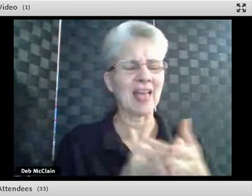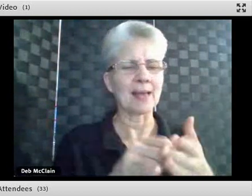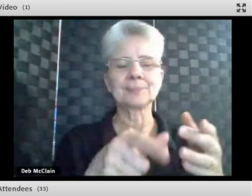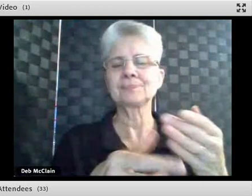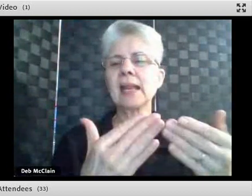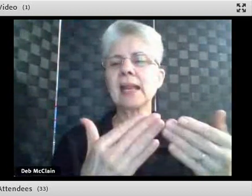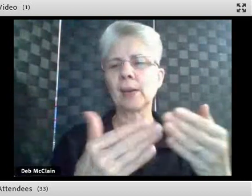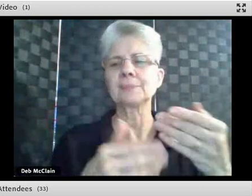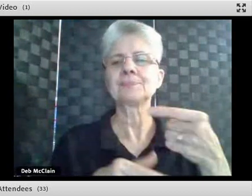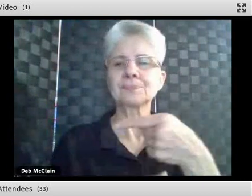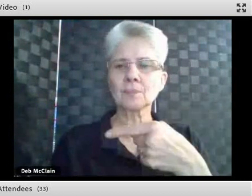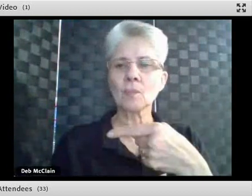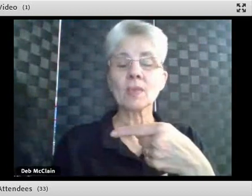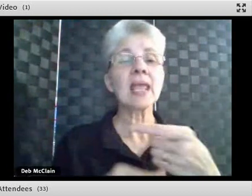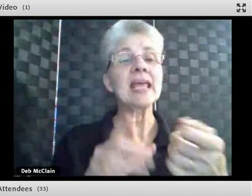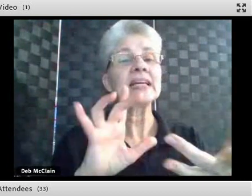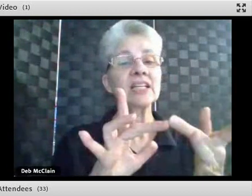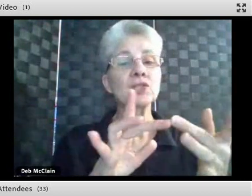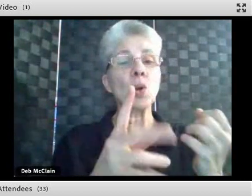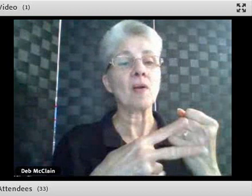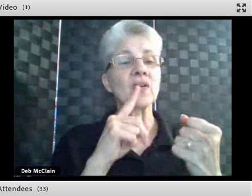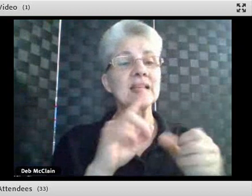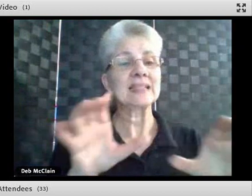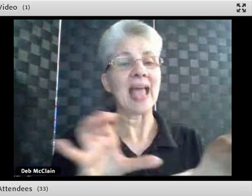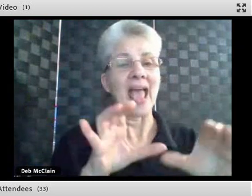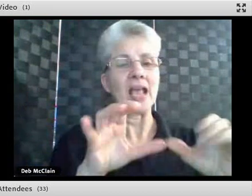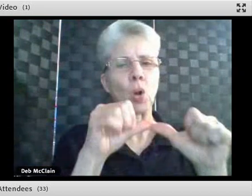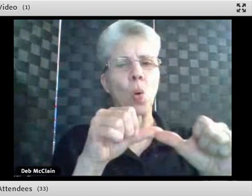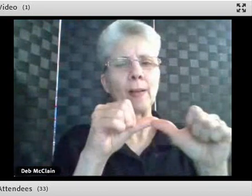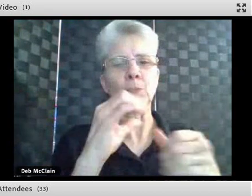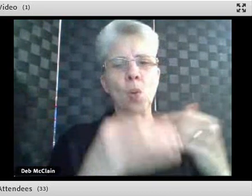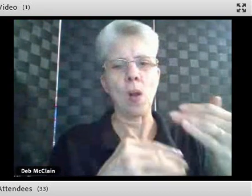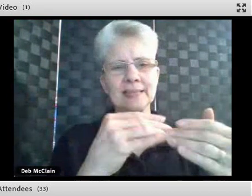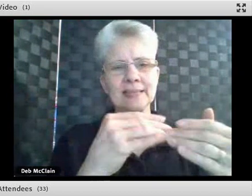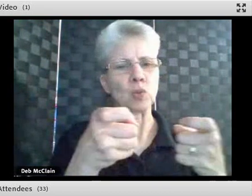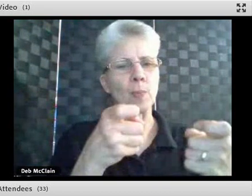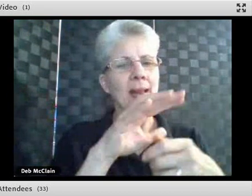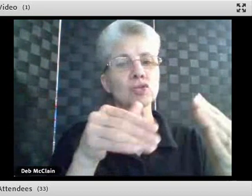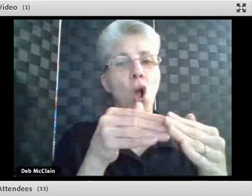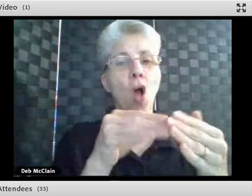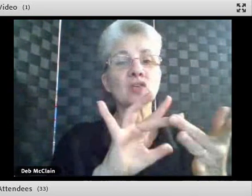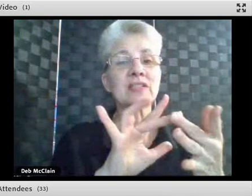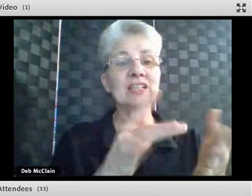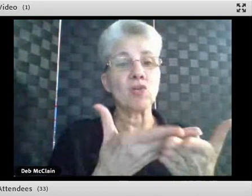So digital preservation is an active and ongoing process to manage all of your digital objects